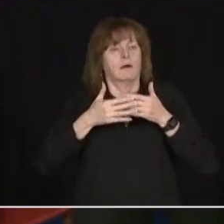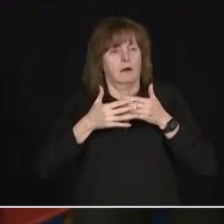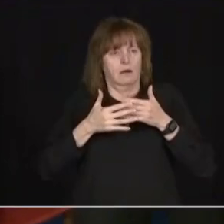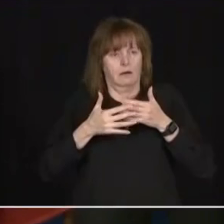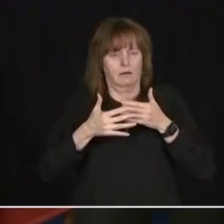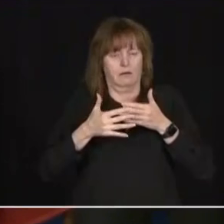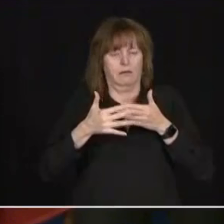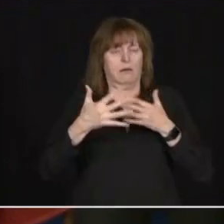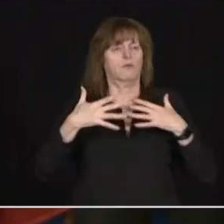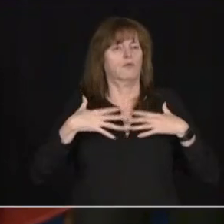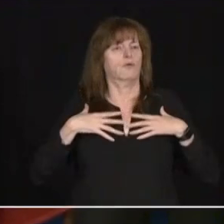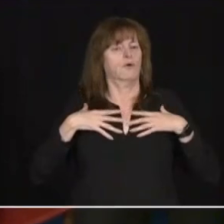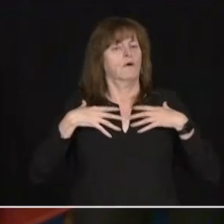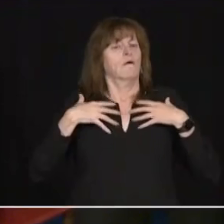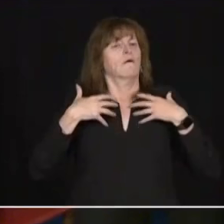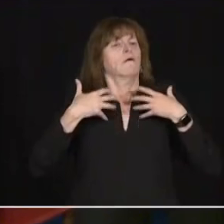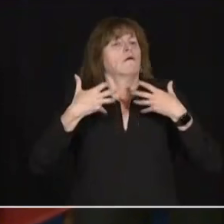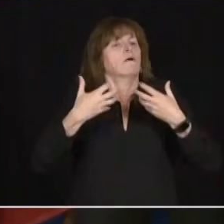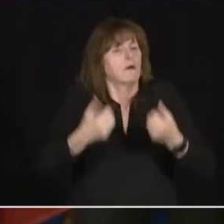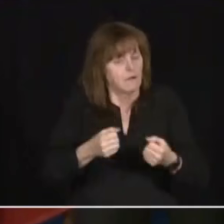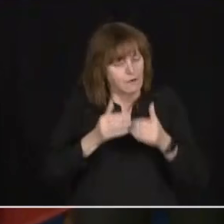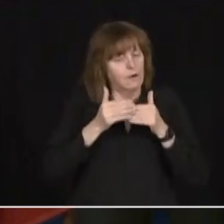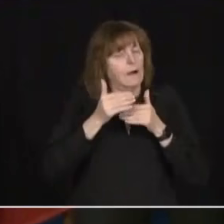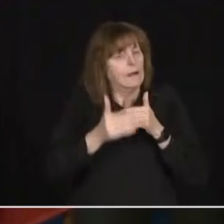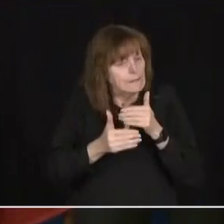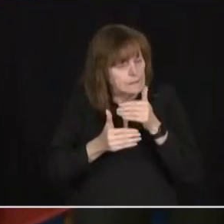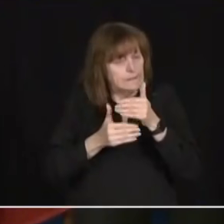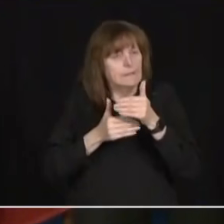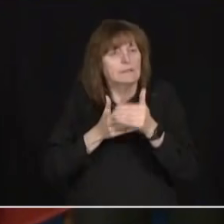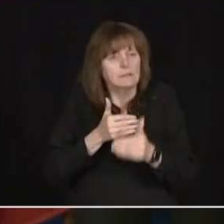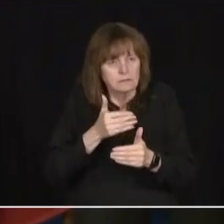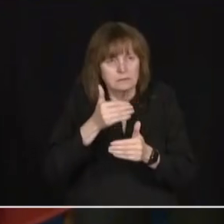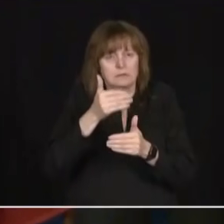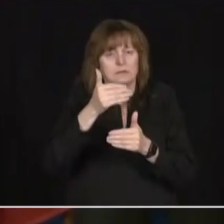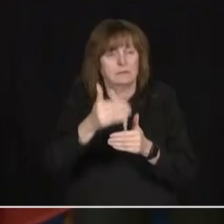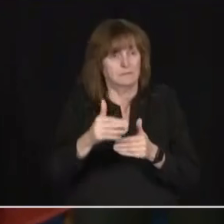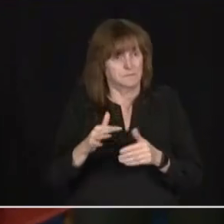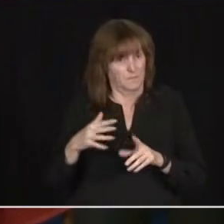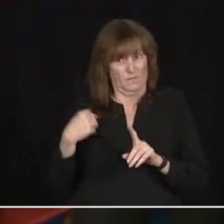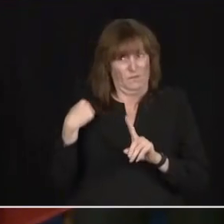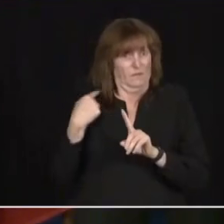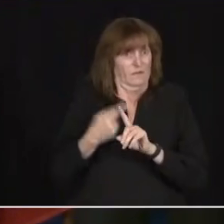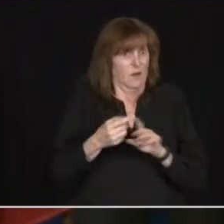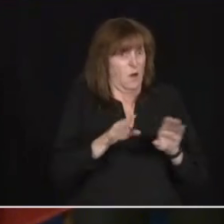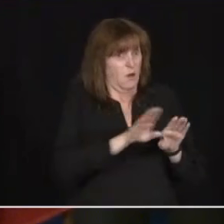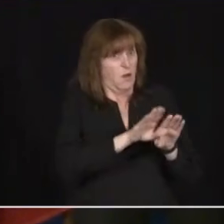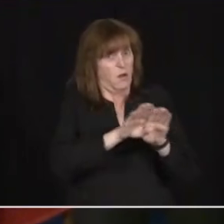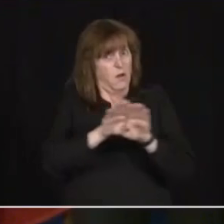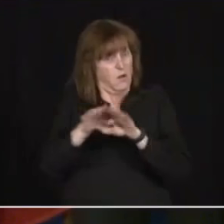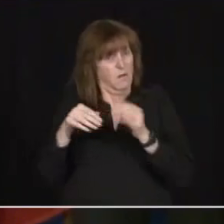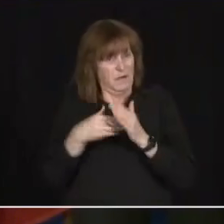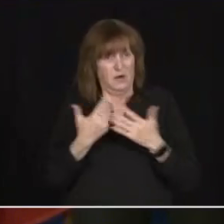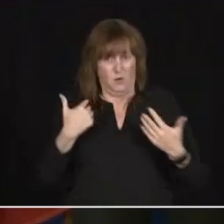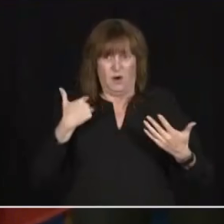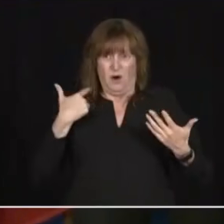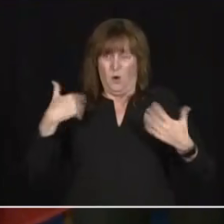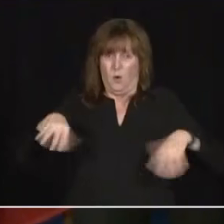The hard work of rebuilding what we have lost is still ahead of us. But we will be